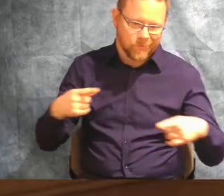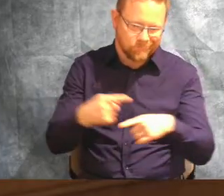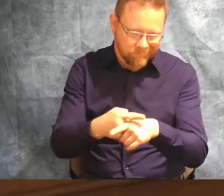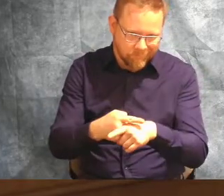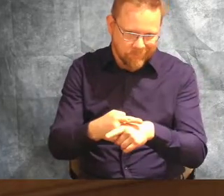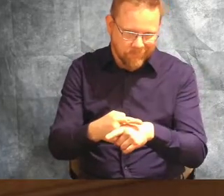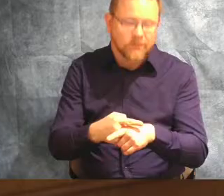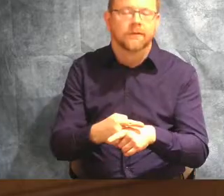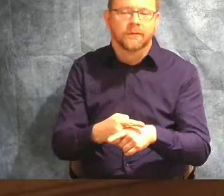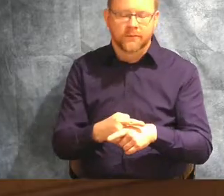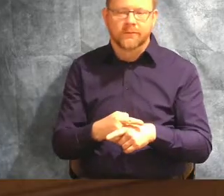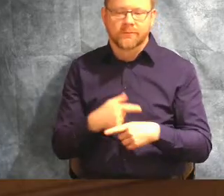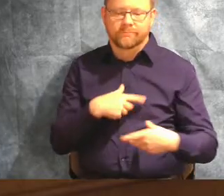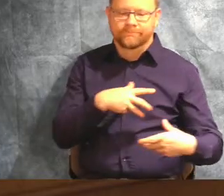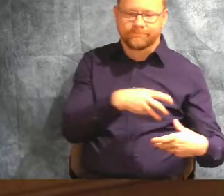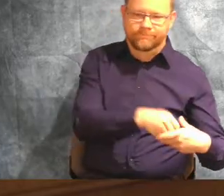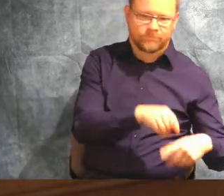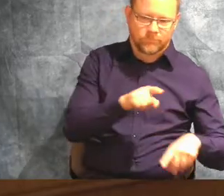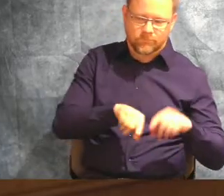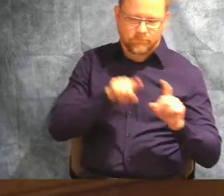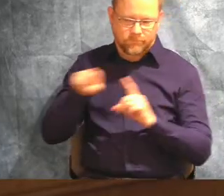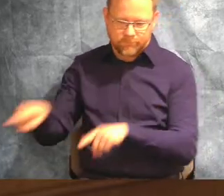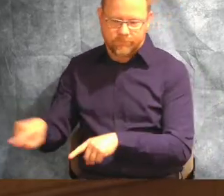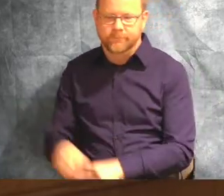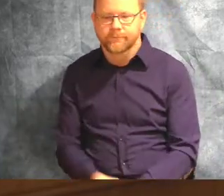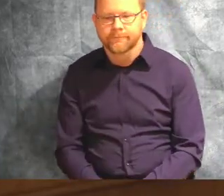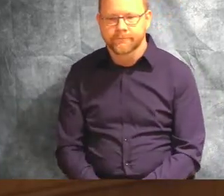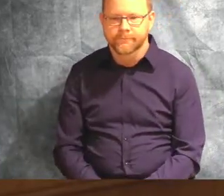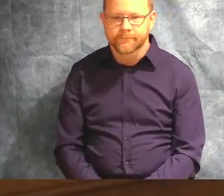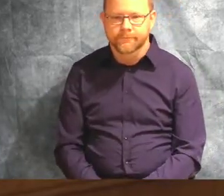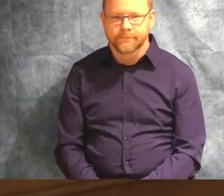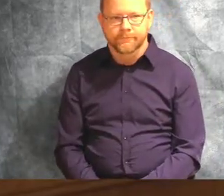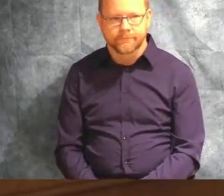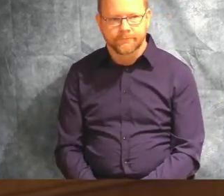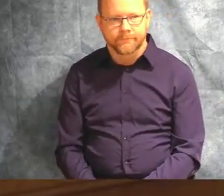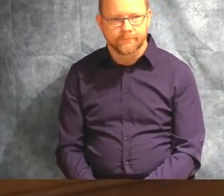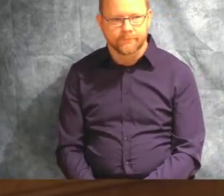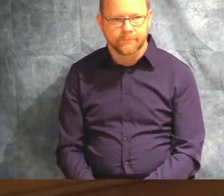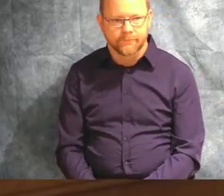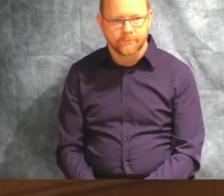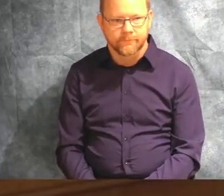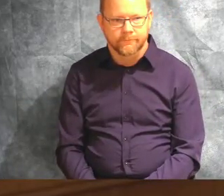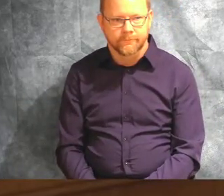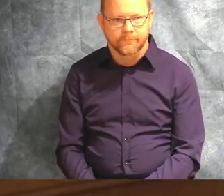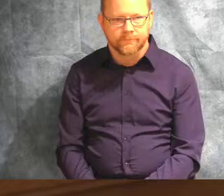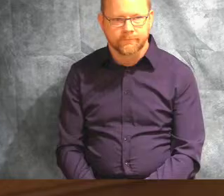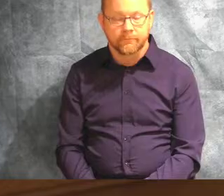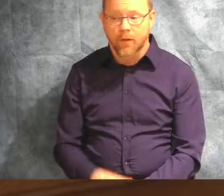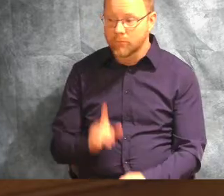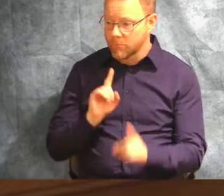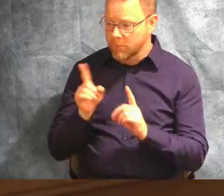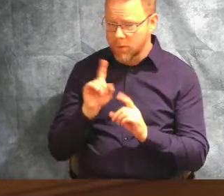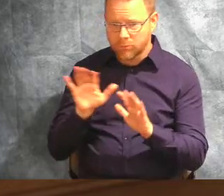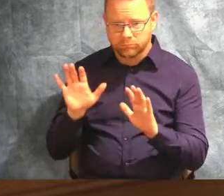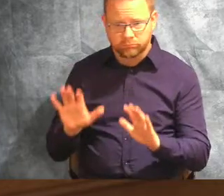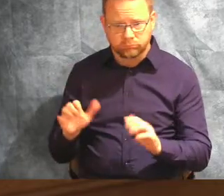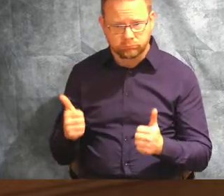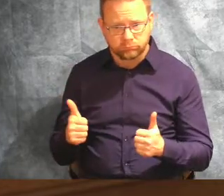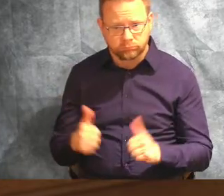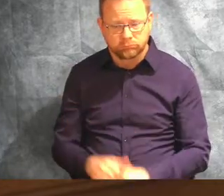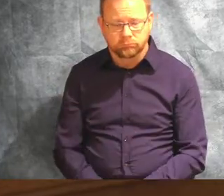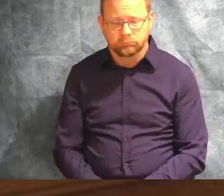was part of that. So I was not able to attend the 513Relief day but I heard it was great. so